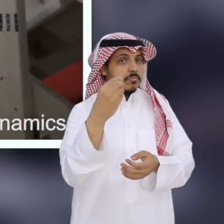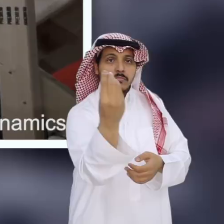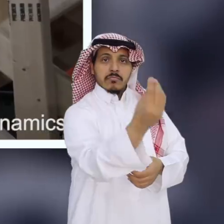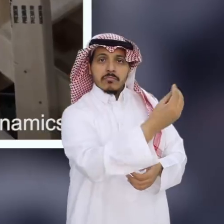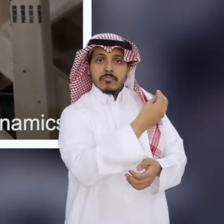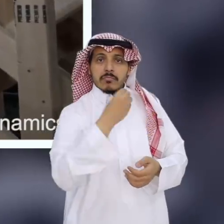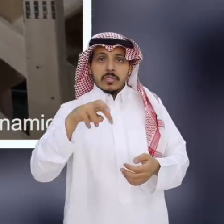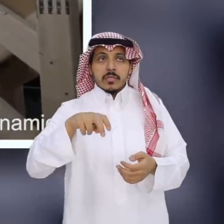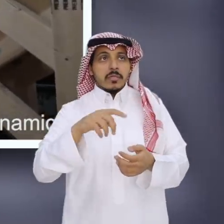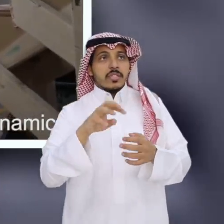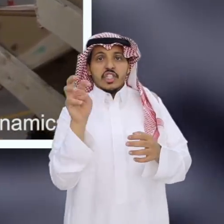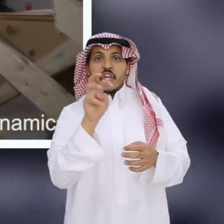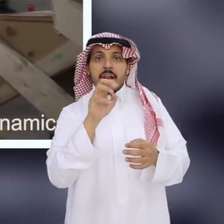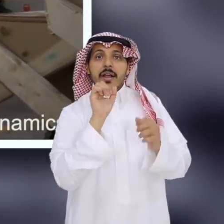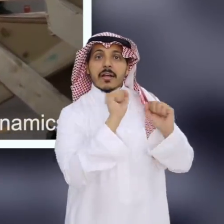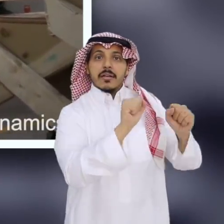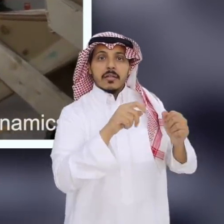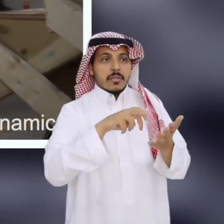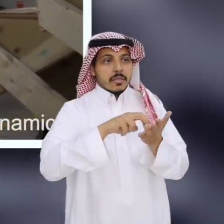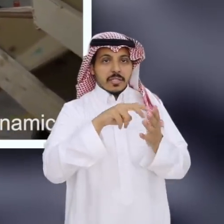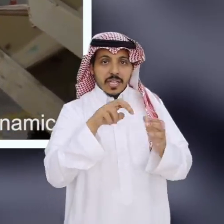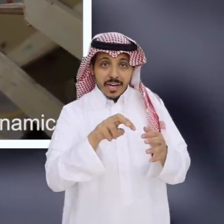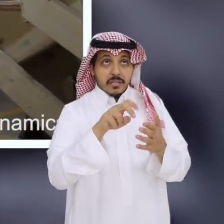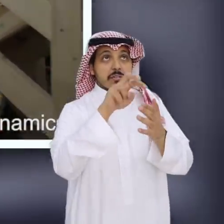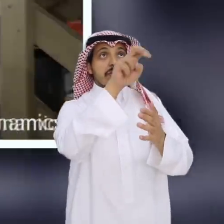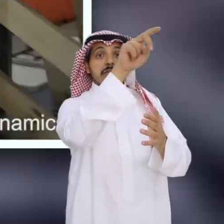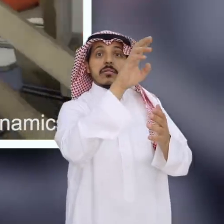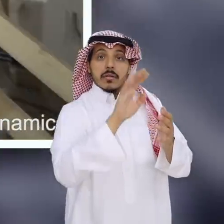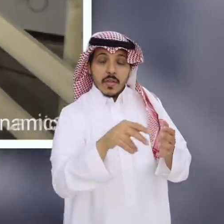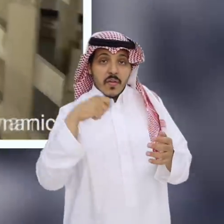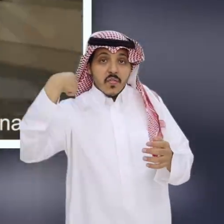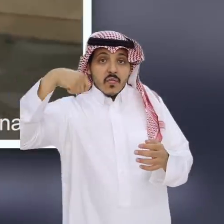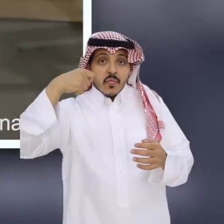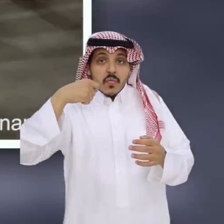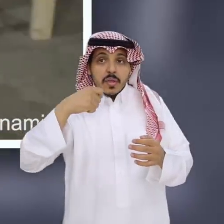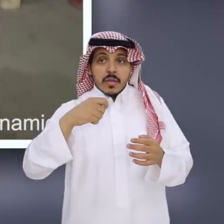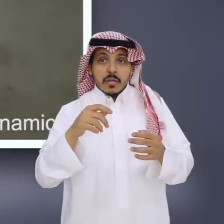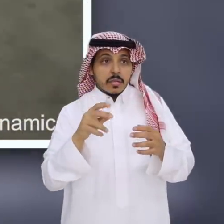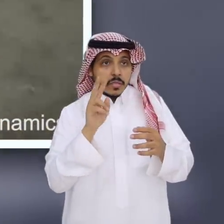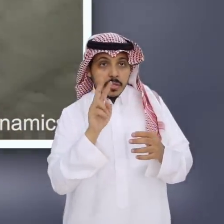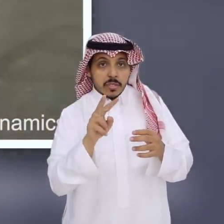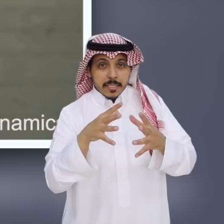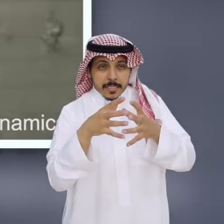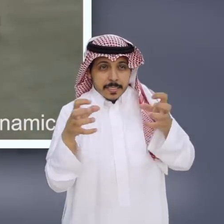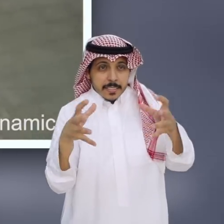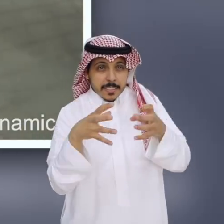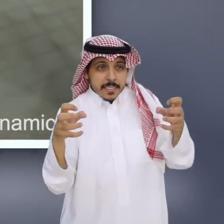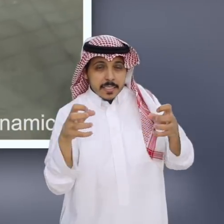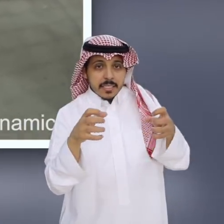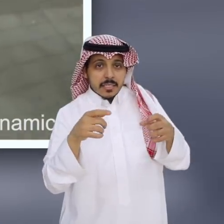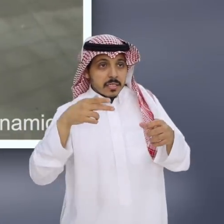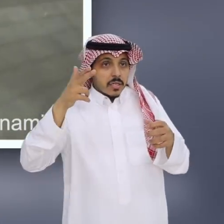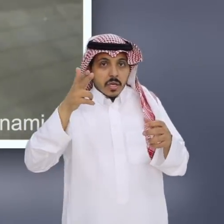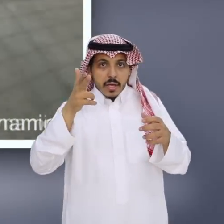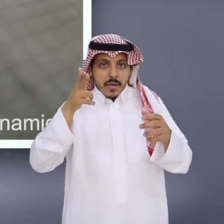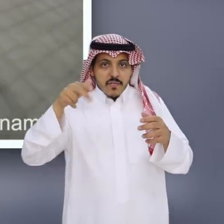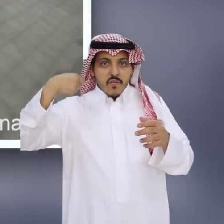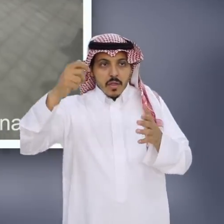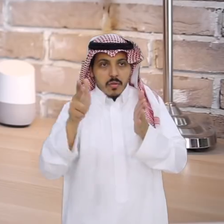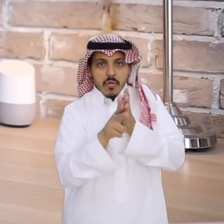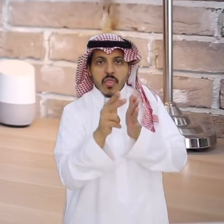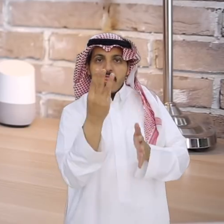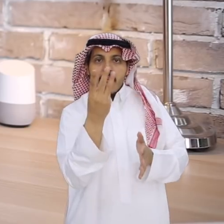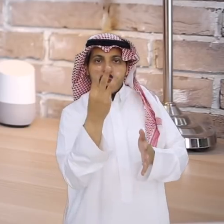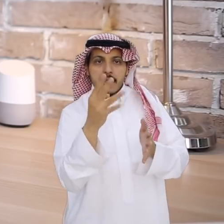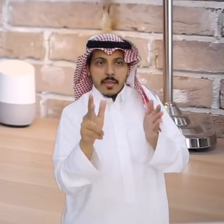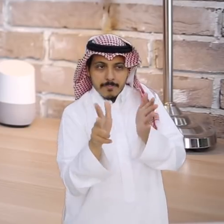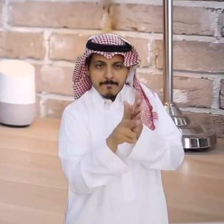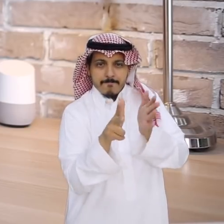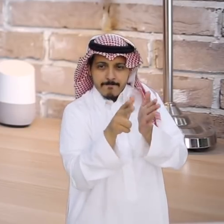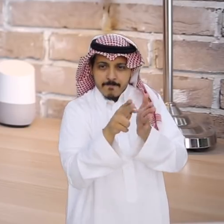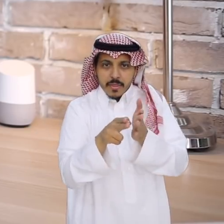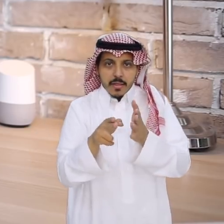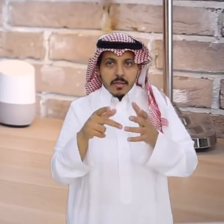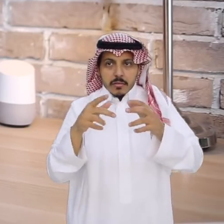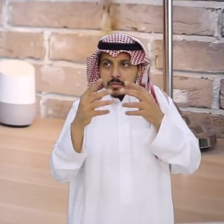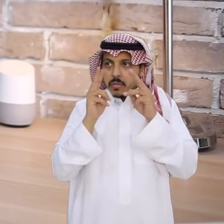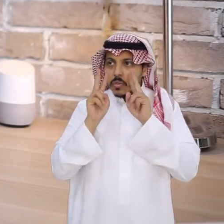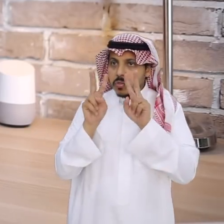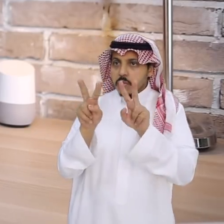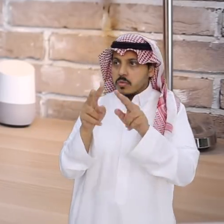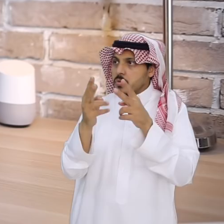It also climbs stairs. They also showed how this Spot Mini could see everything through using 3D cameras.